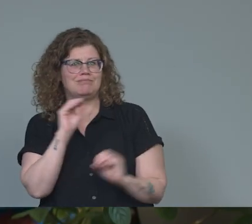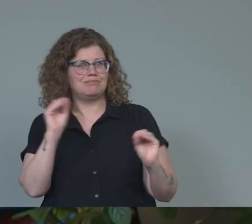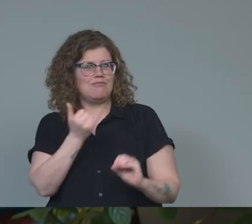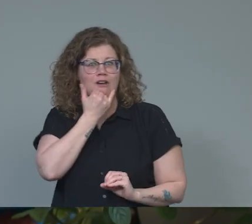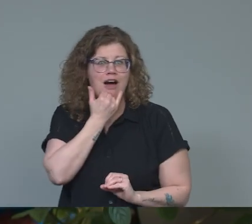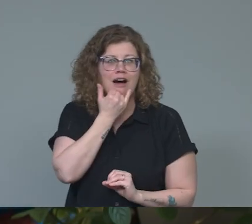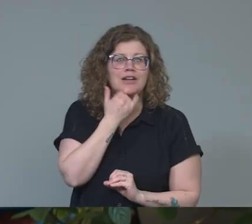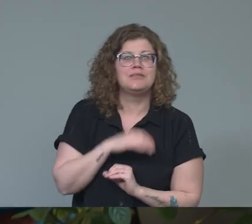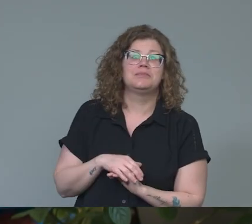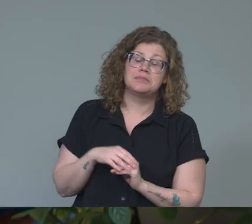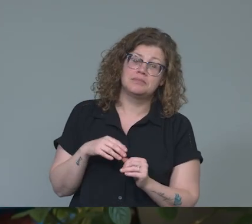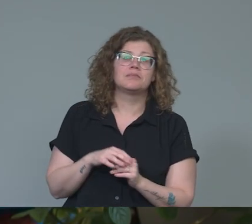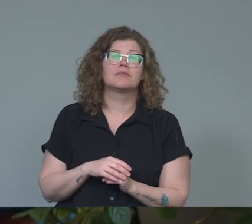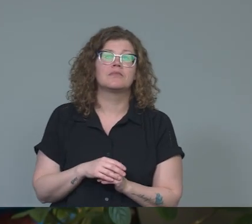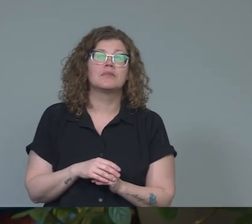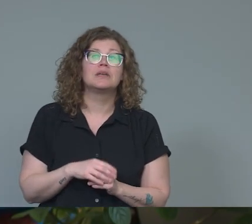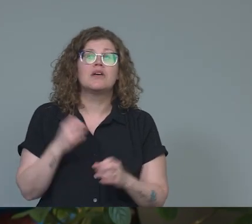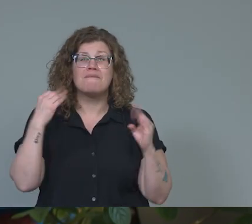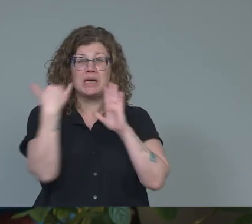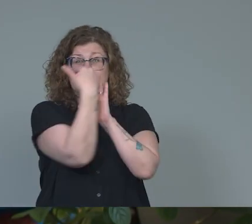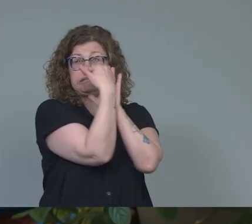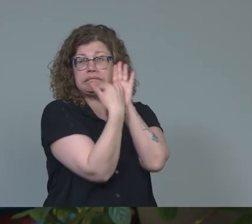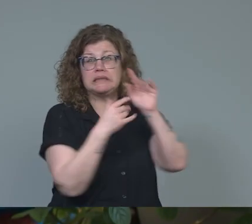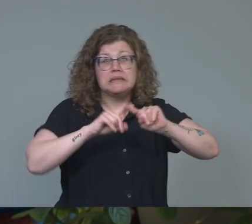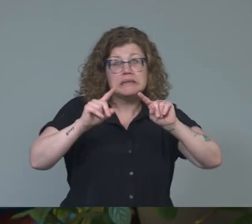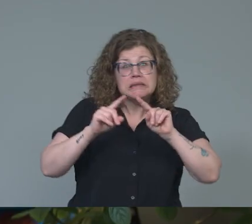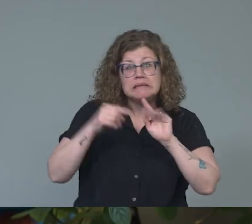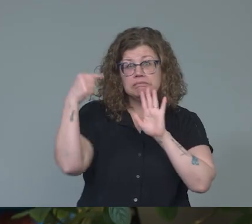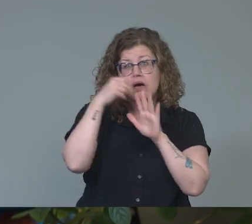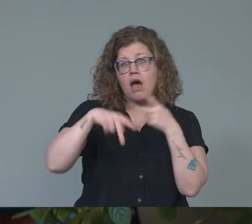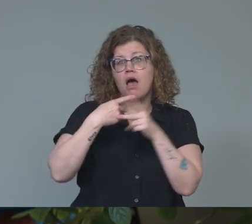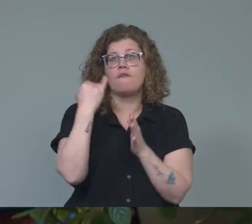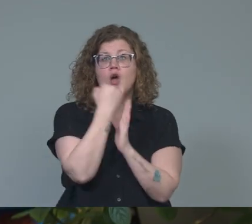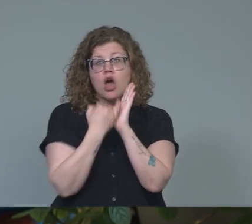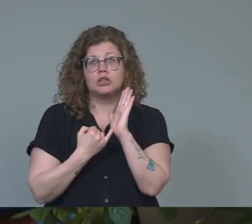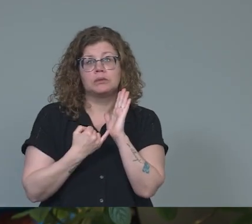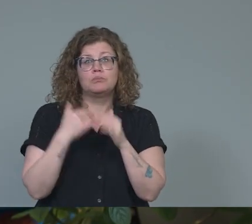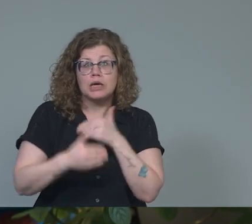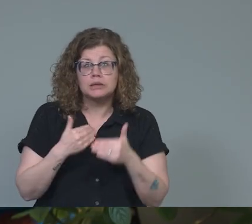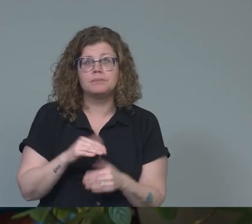because after all, everybody's working towards one goal: to achieve perfect work.